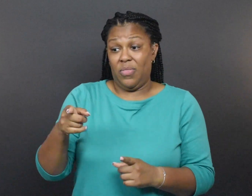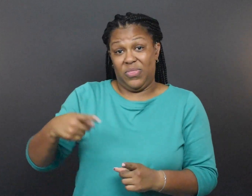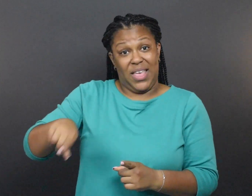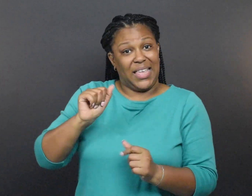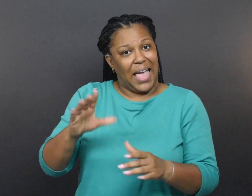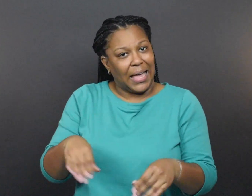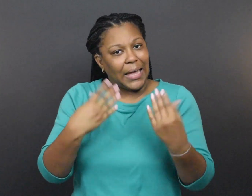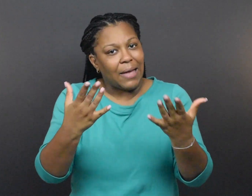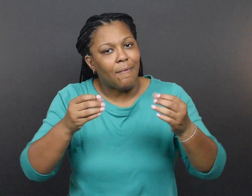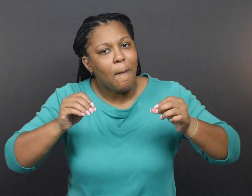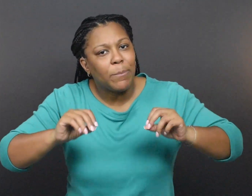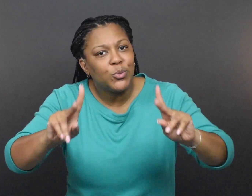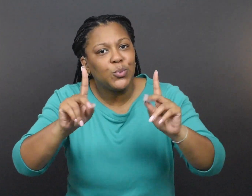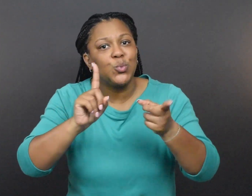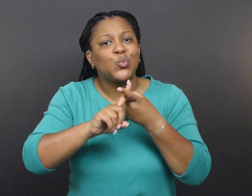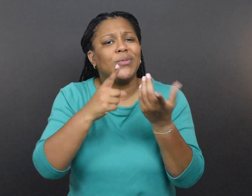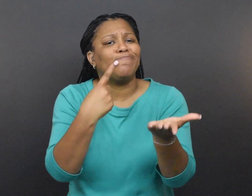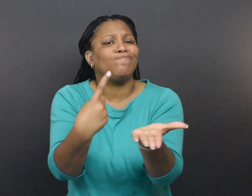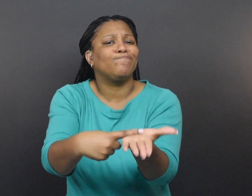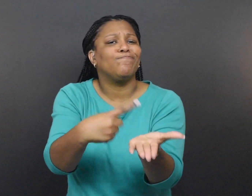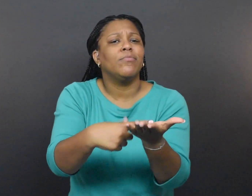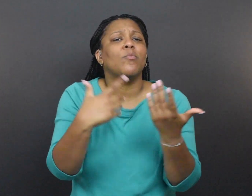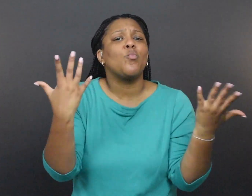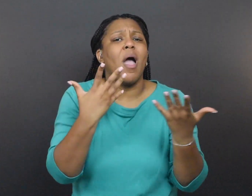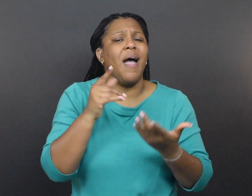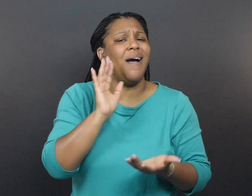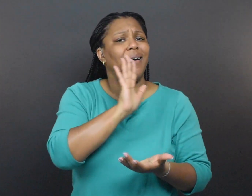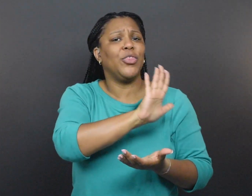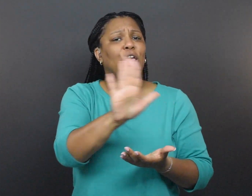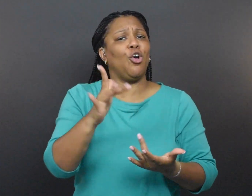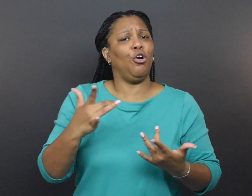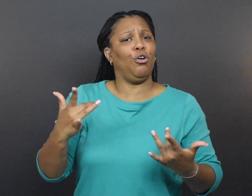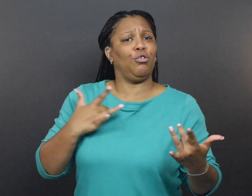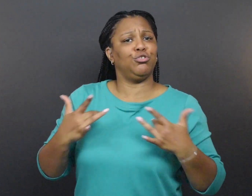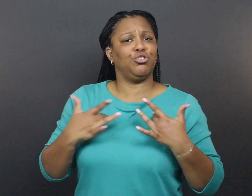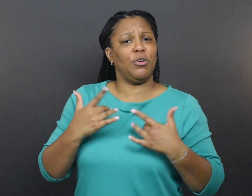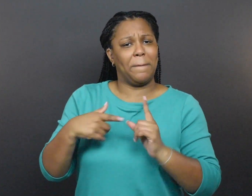They also give you the opportunity to discuss any concerns about your child’s health,